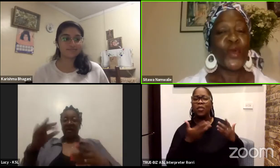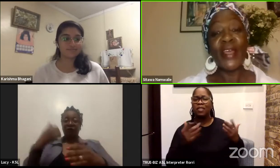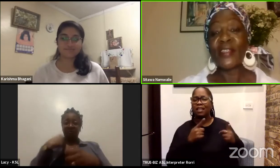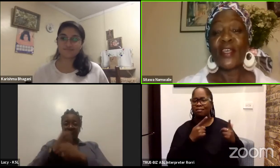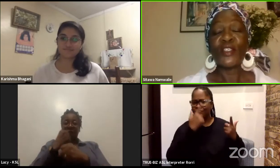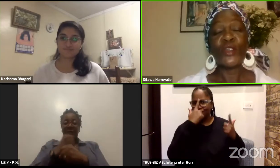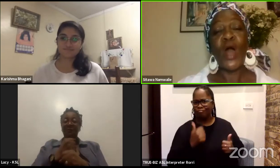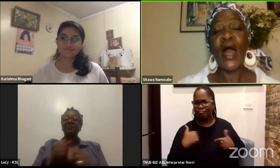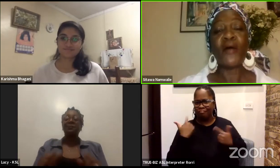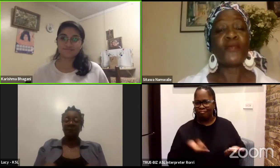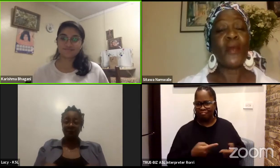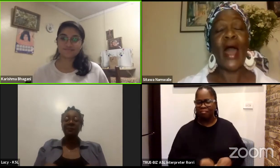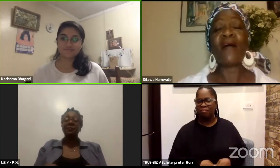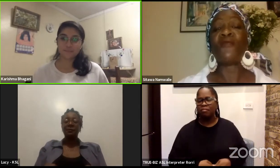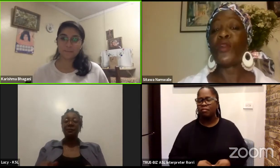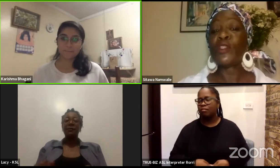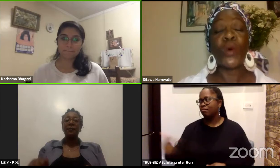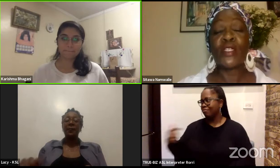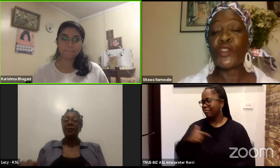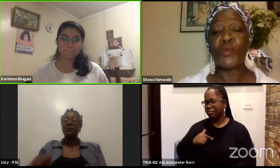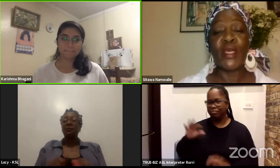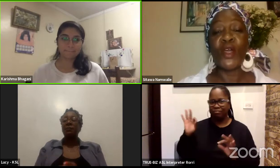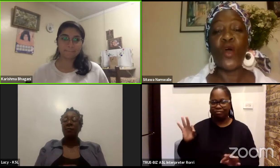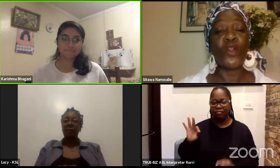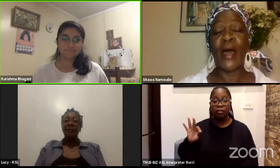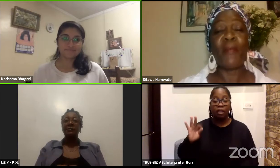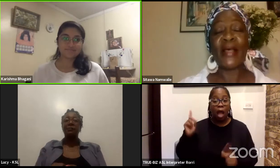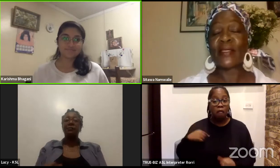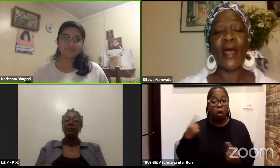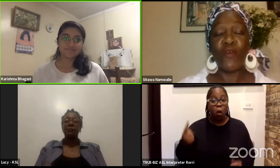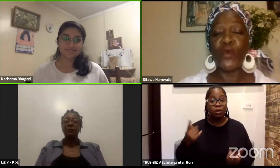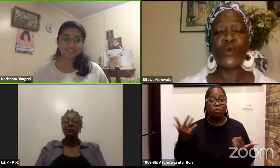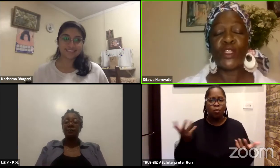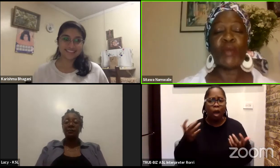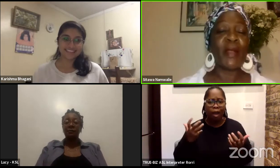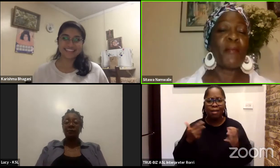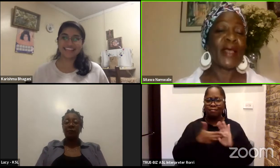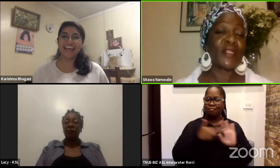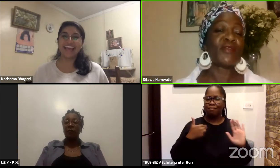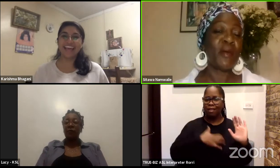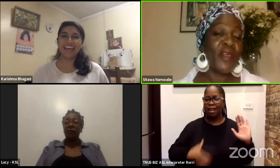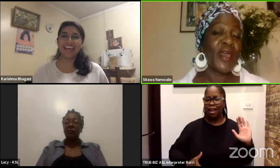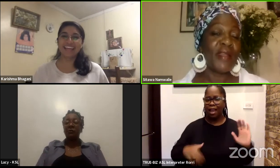Great. So I have always wanted to be called ambassador. I've always wanted to be an ambassador of something,